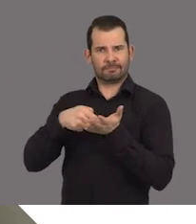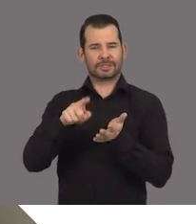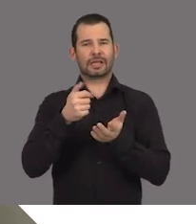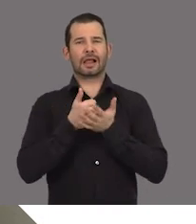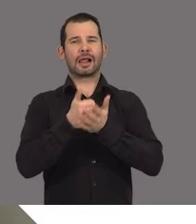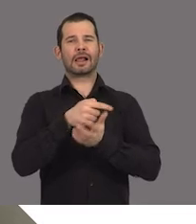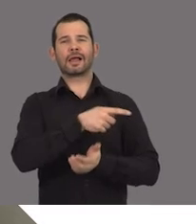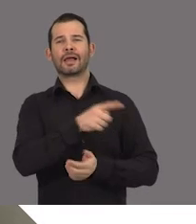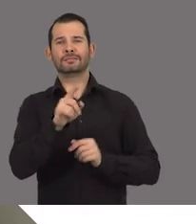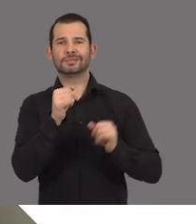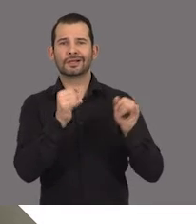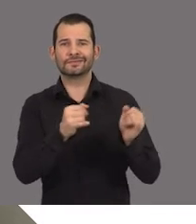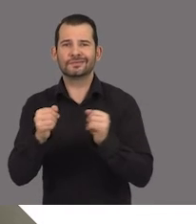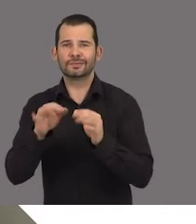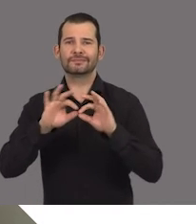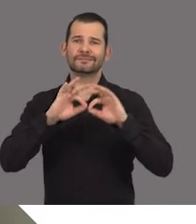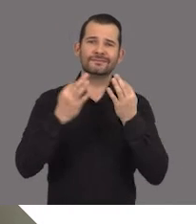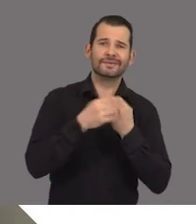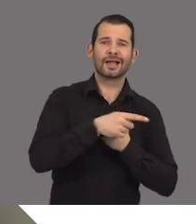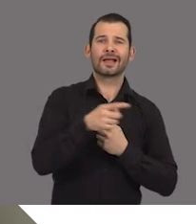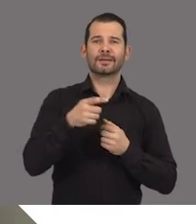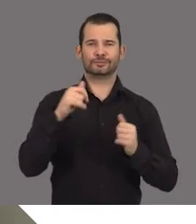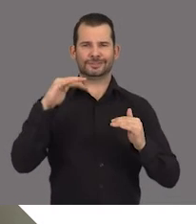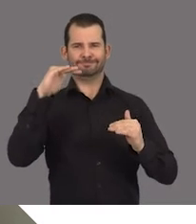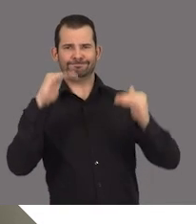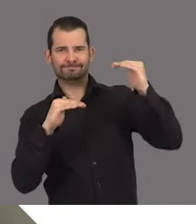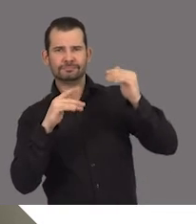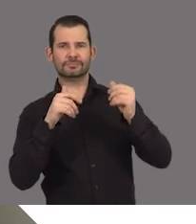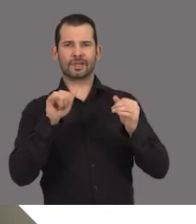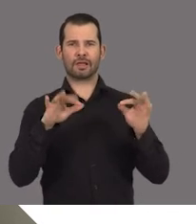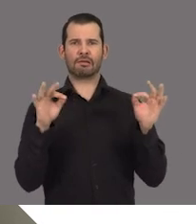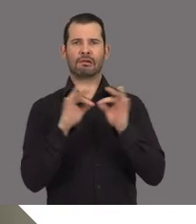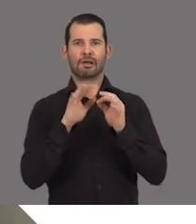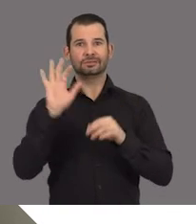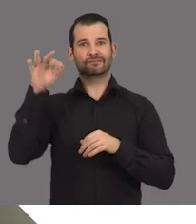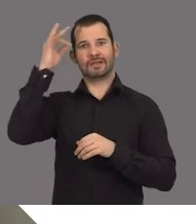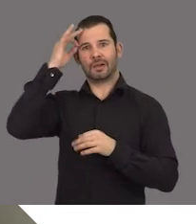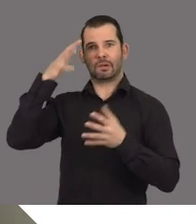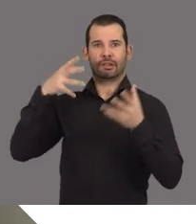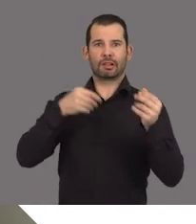individuals and families offset the cost of the federal pollution pricing.